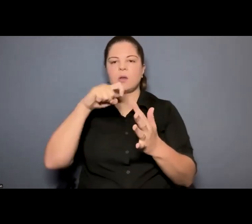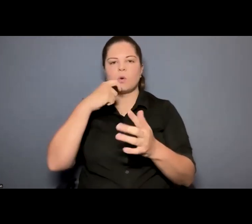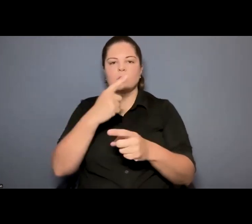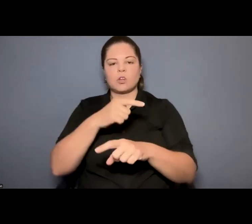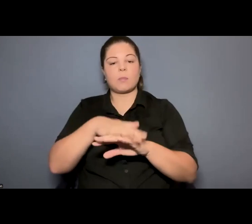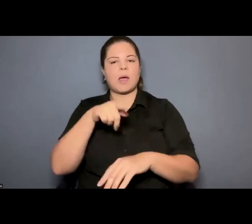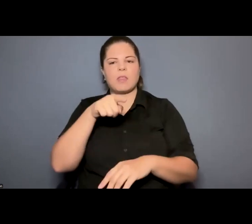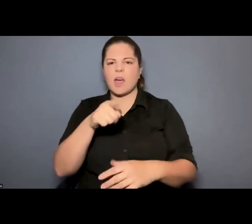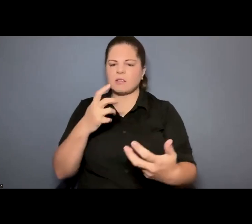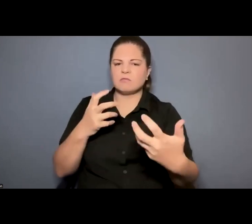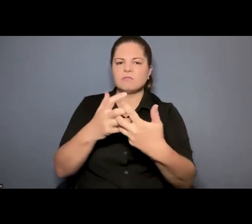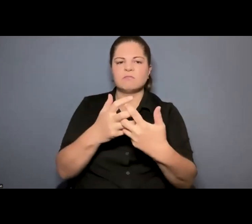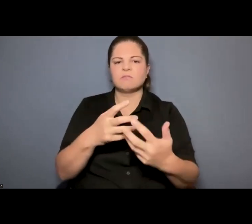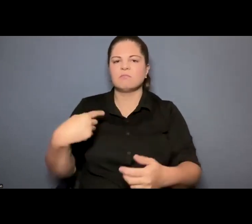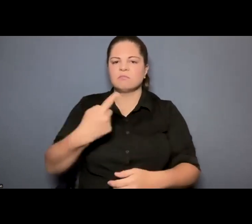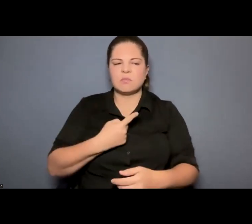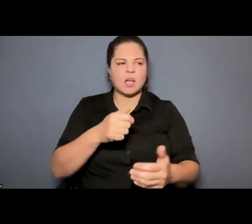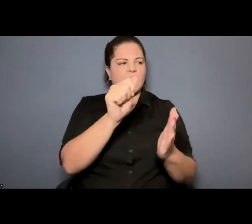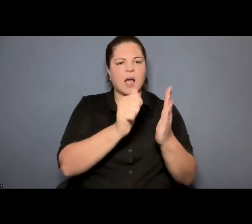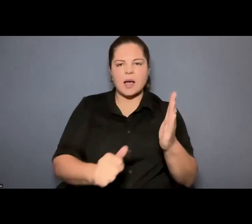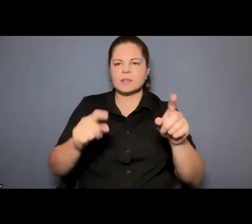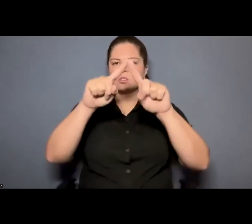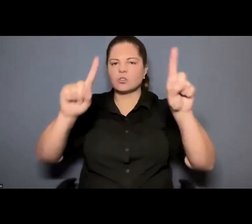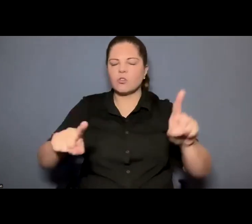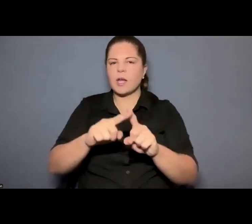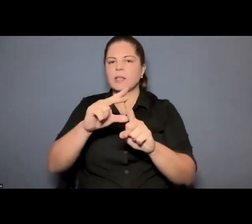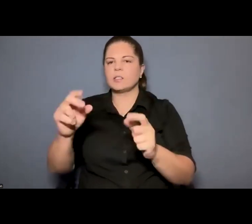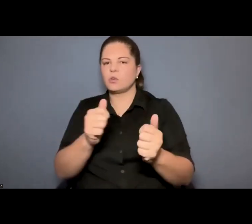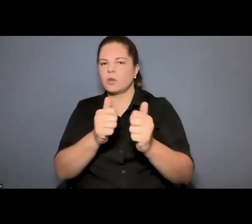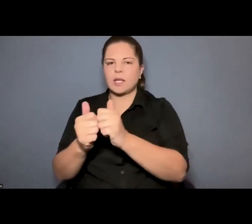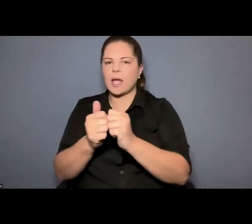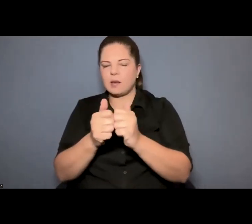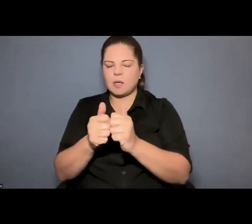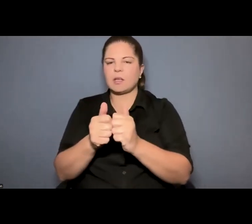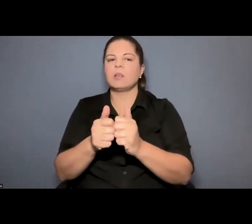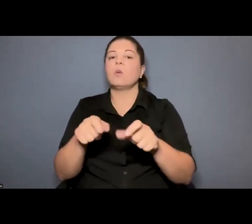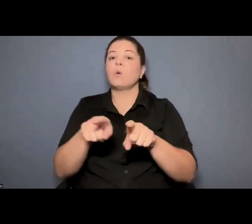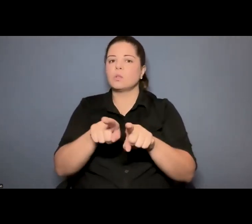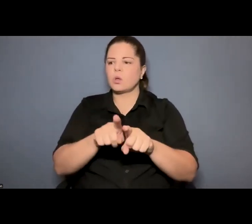and digital games sector, including what we know about sexual harassment and other inappropriate